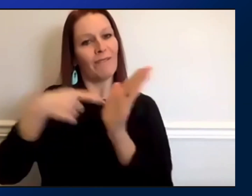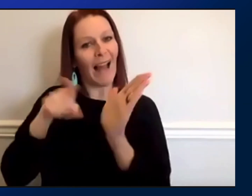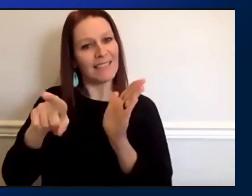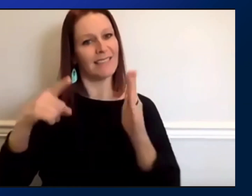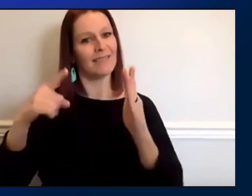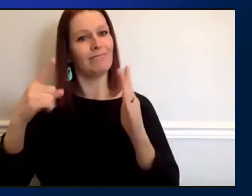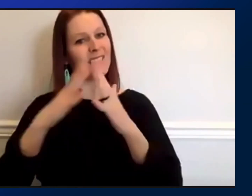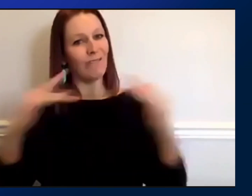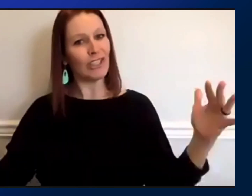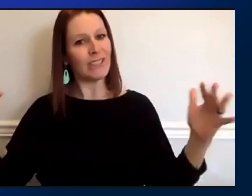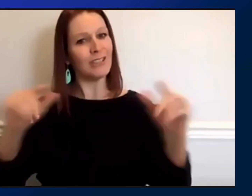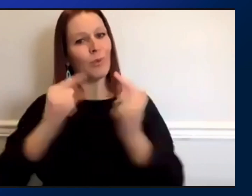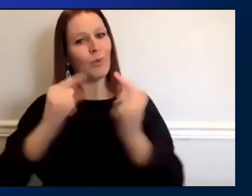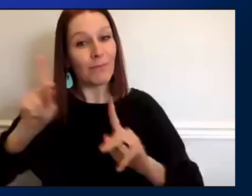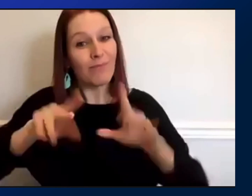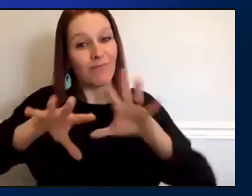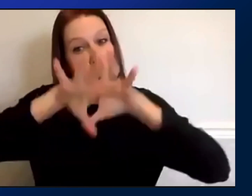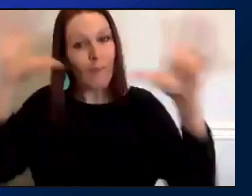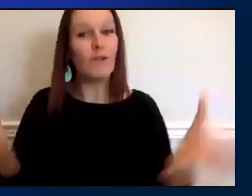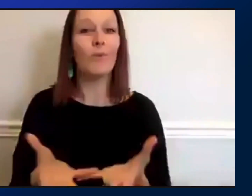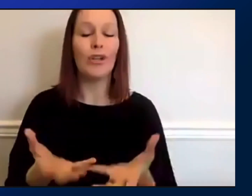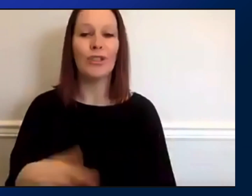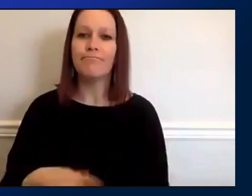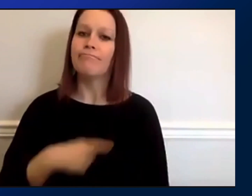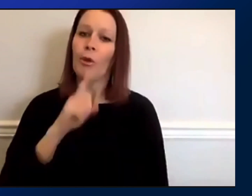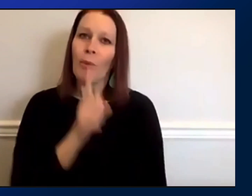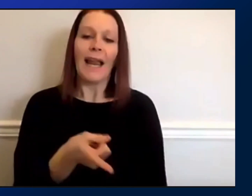the ability to confidently begin assessing these books for diverse characters